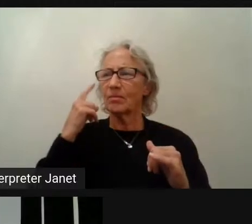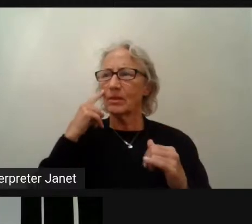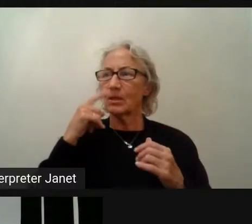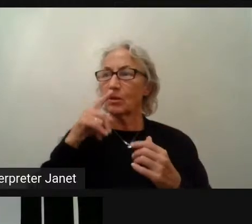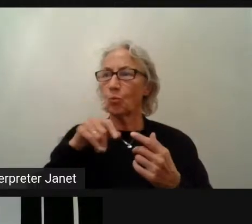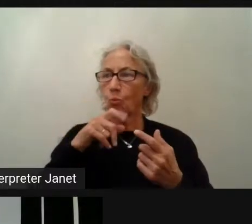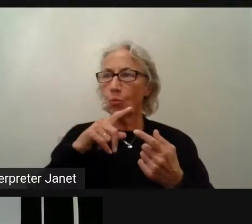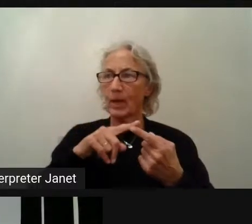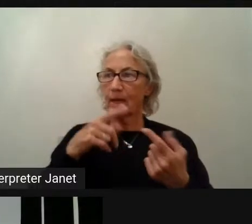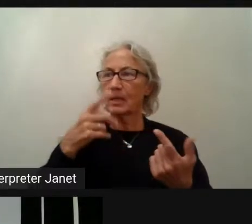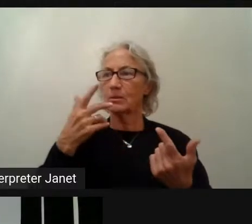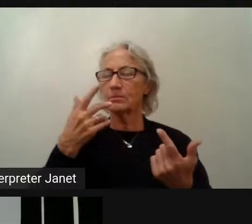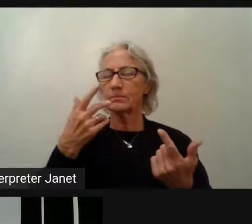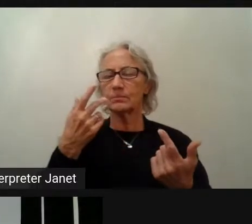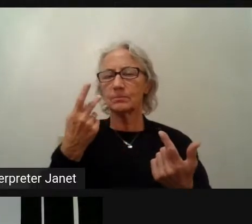I still think